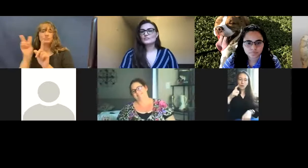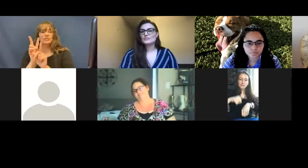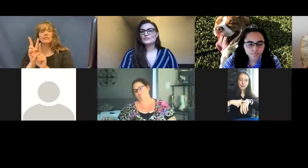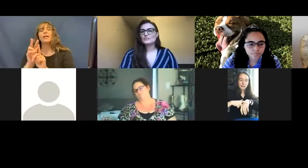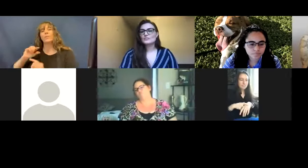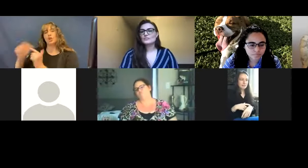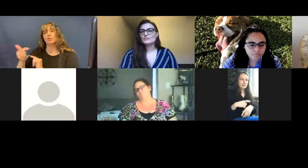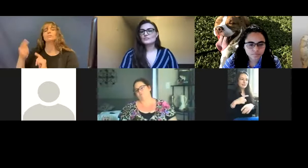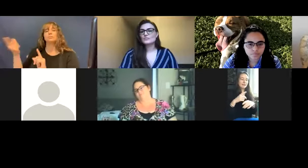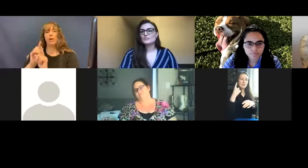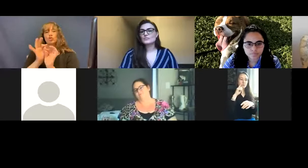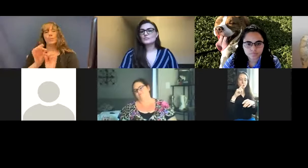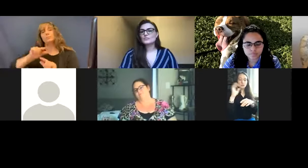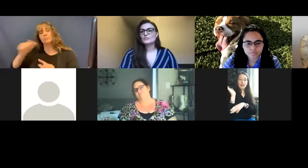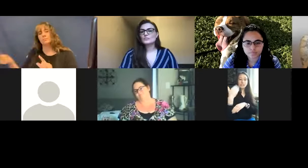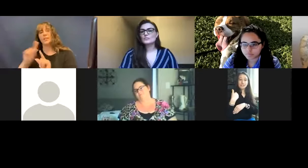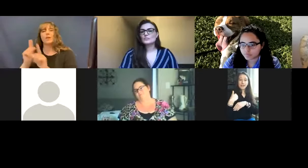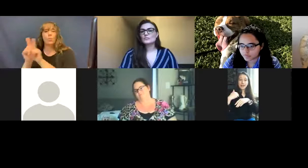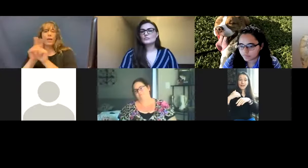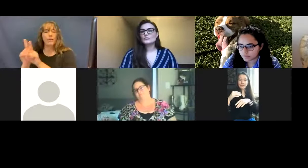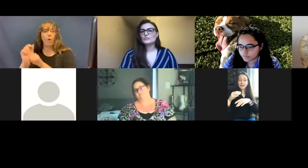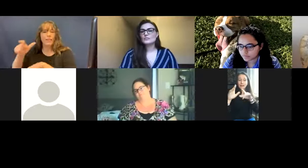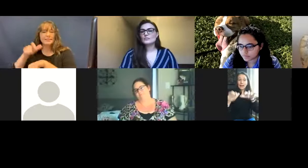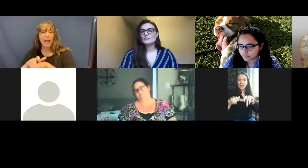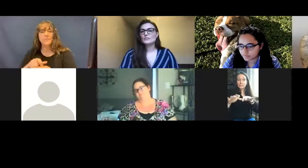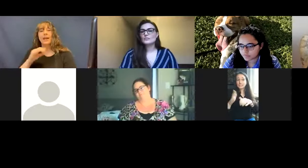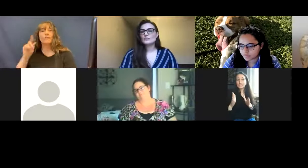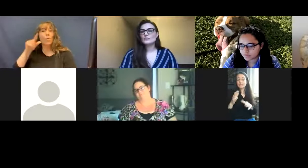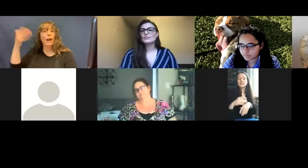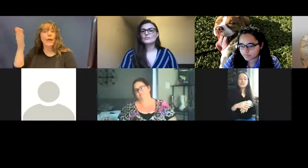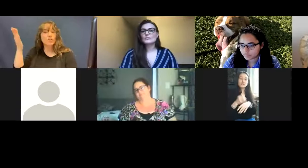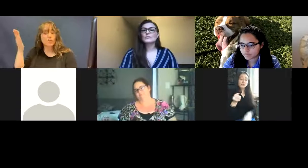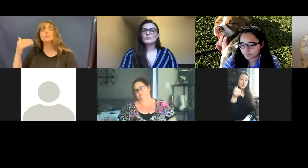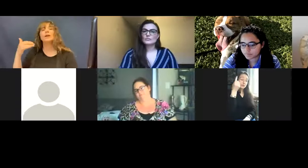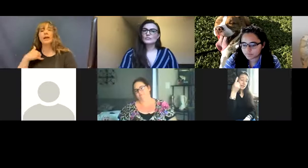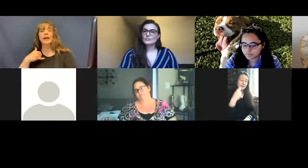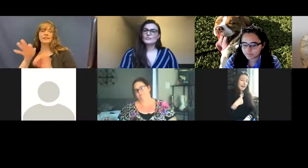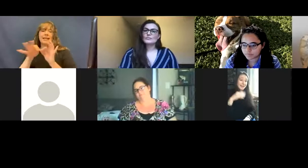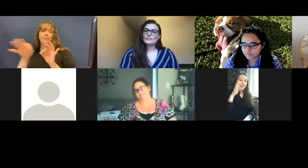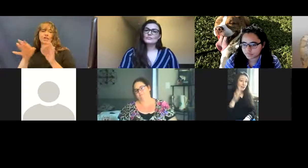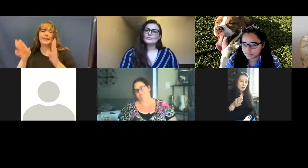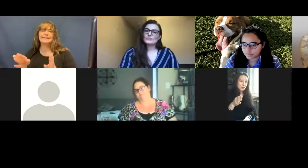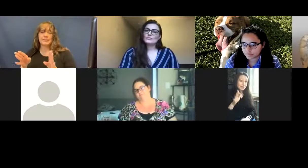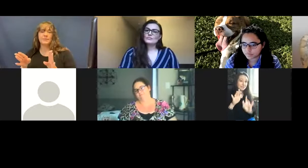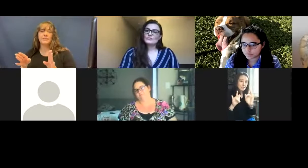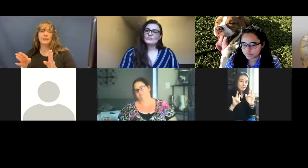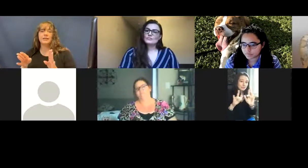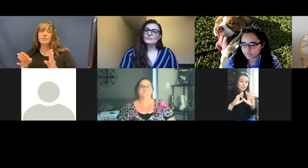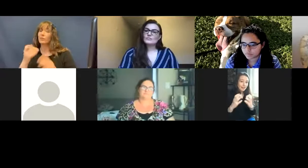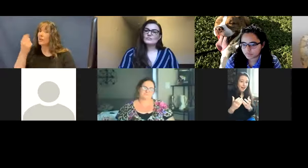all the time. And for lectures, I had captionists. So you understand, I never skipped a class,